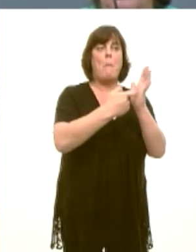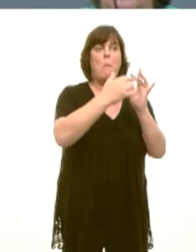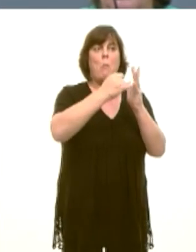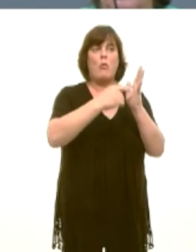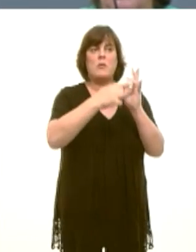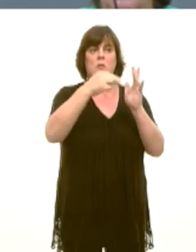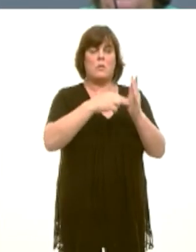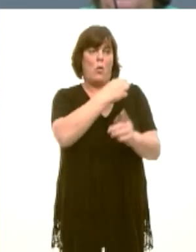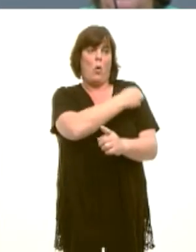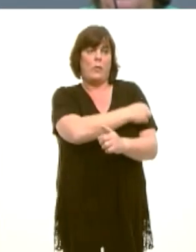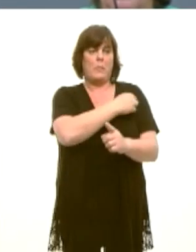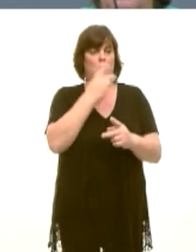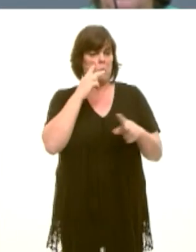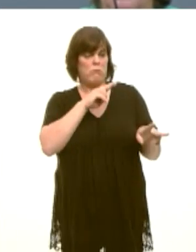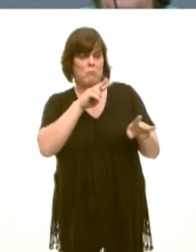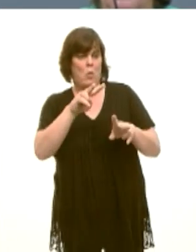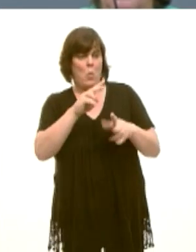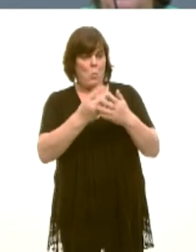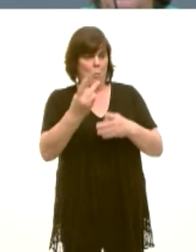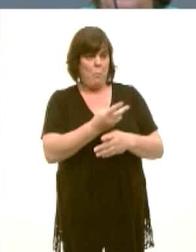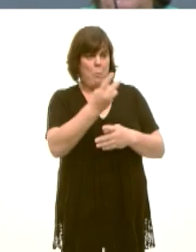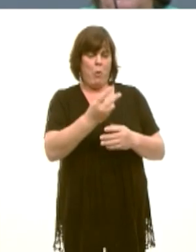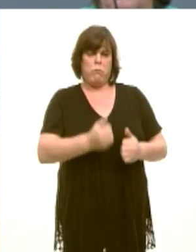going on, particularly at the University Hospital of Wales, where that unit in particular now